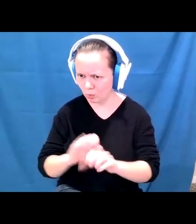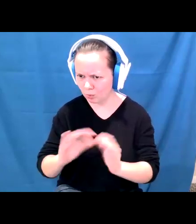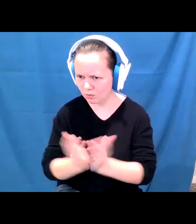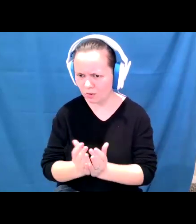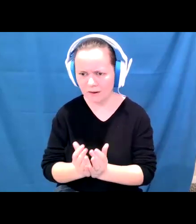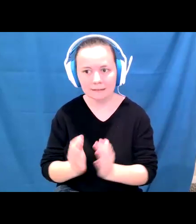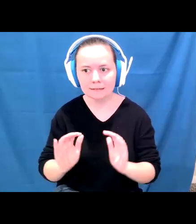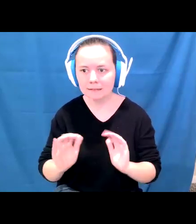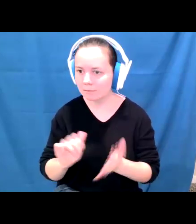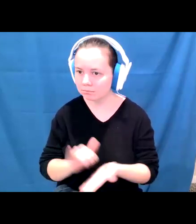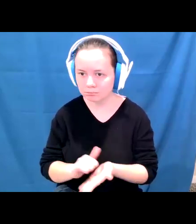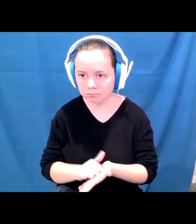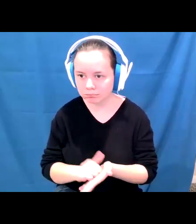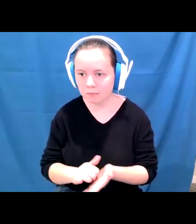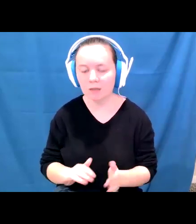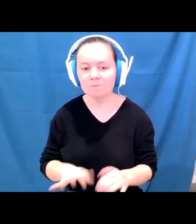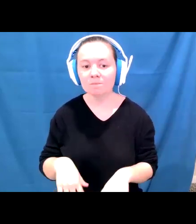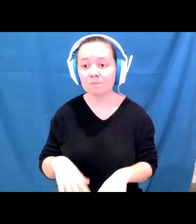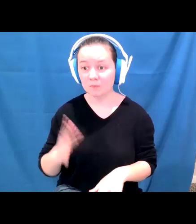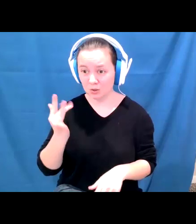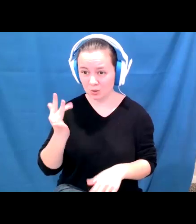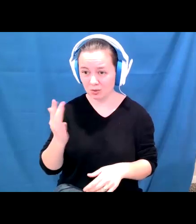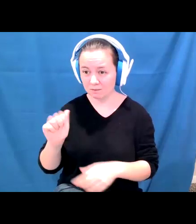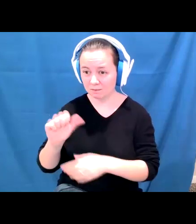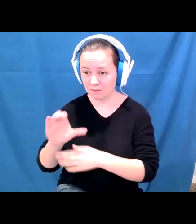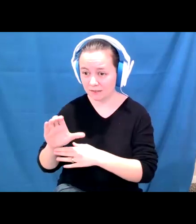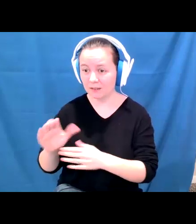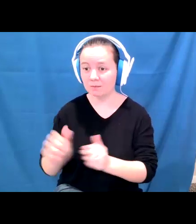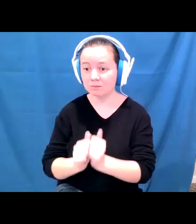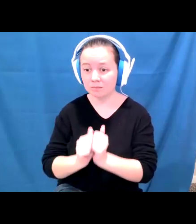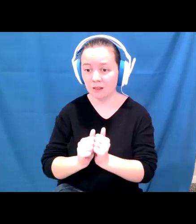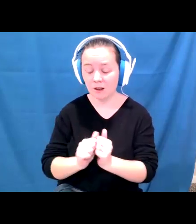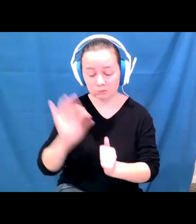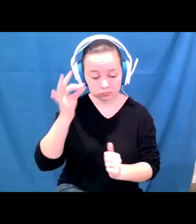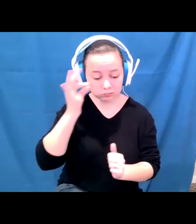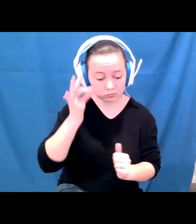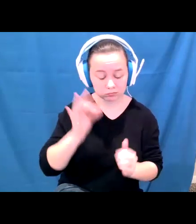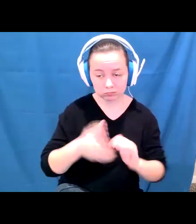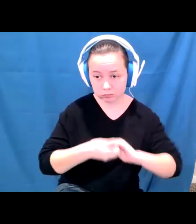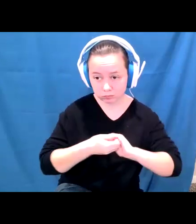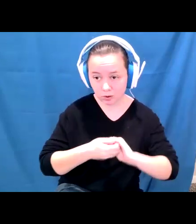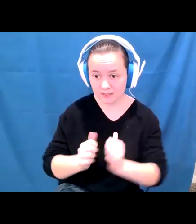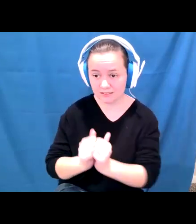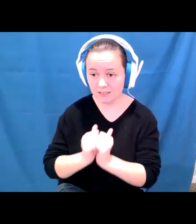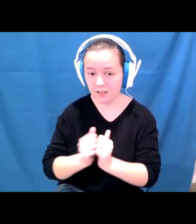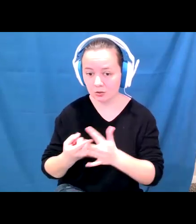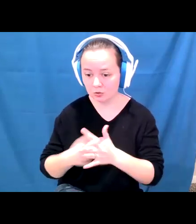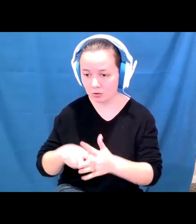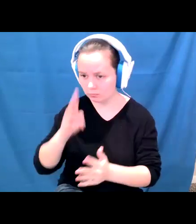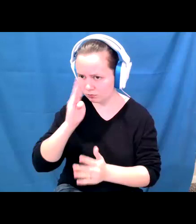So that's why ACL, together with our federal partners, started the Direct Care Workforce Strategies Center.